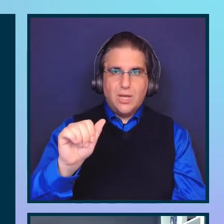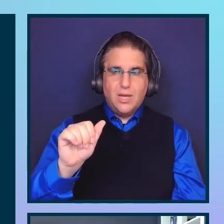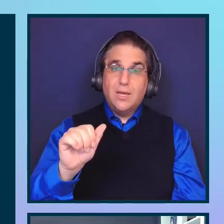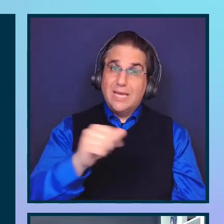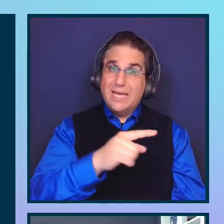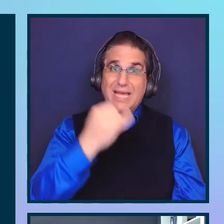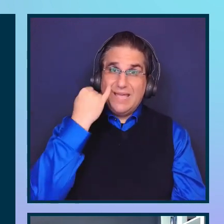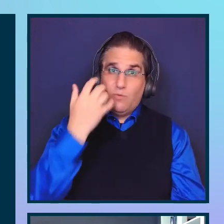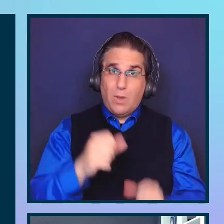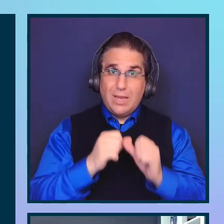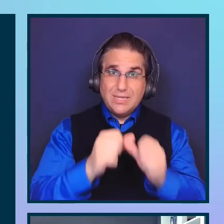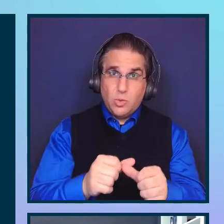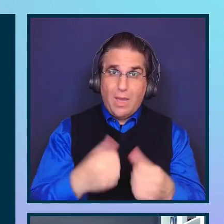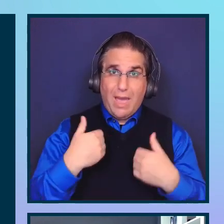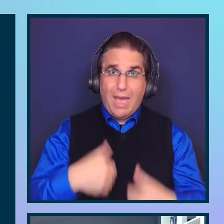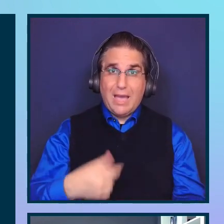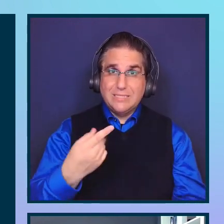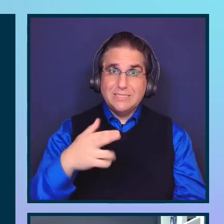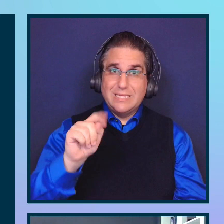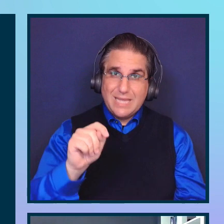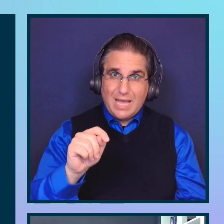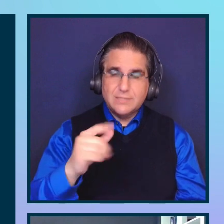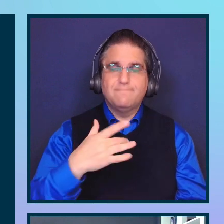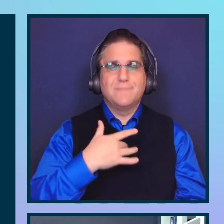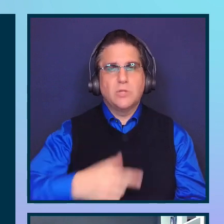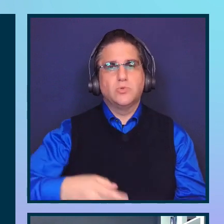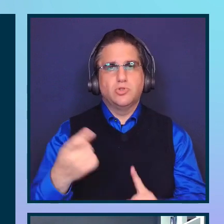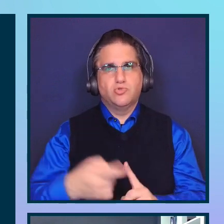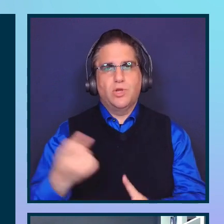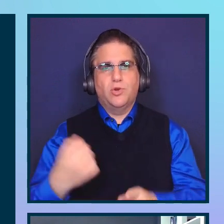Continue as a guest, trigger the, Are you human captcha.